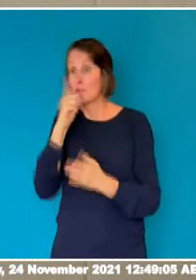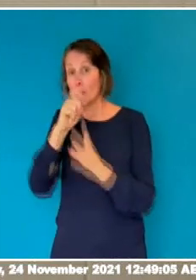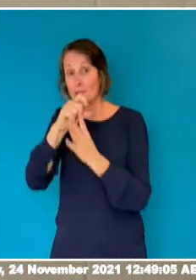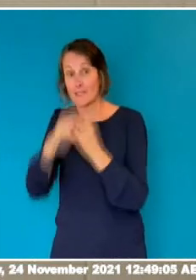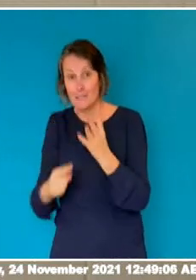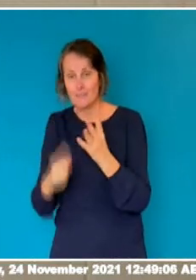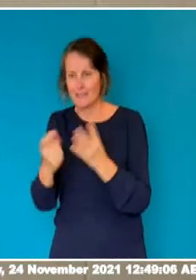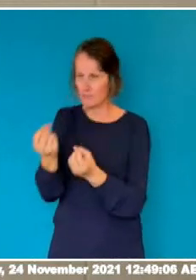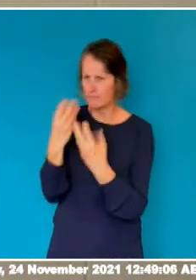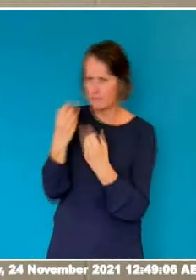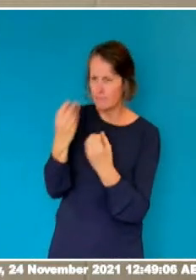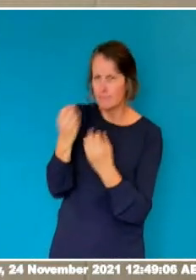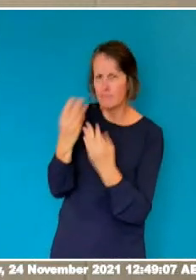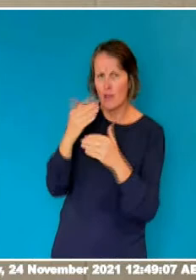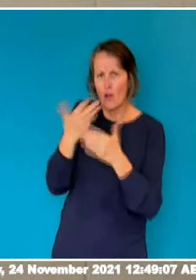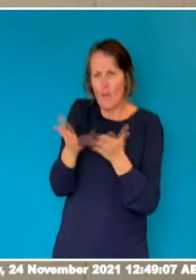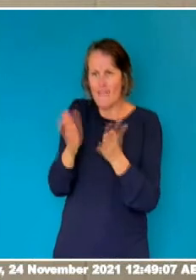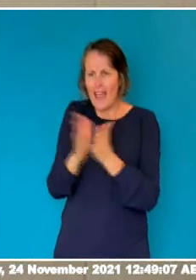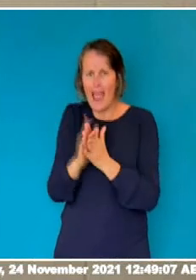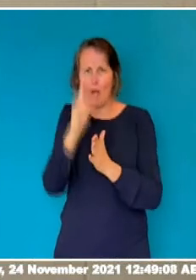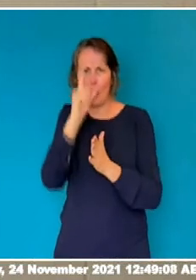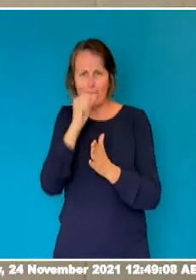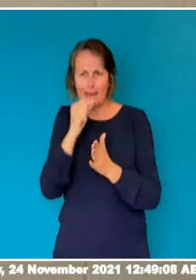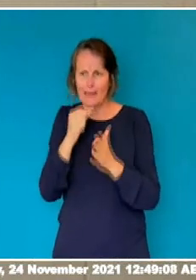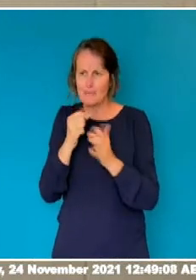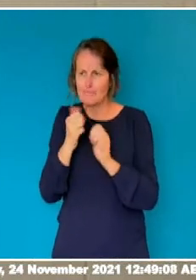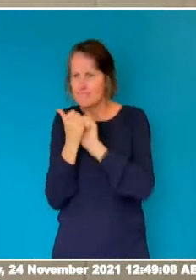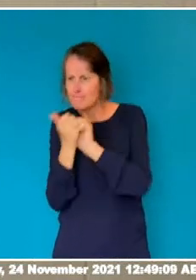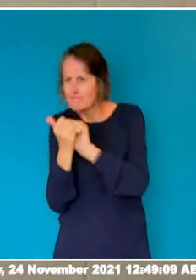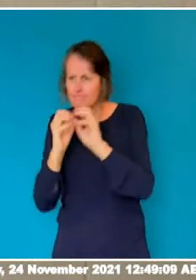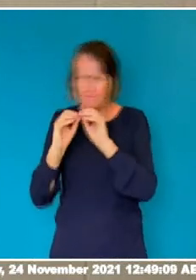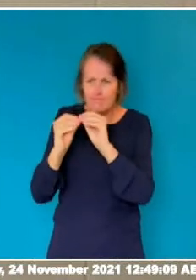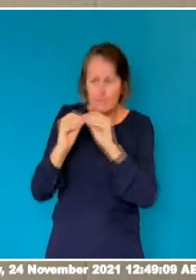input in terms of the co design and consultation and then as a consequence of